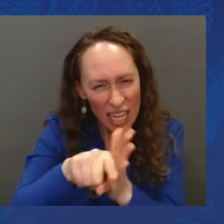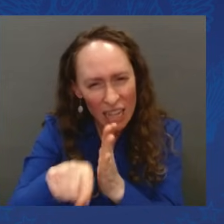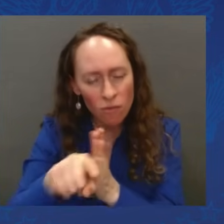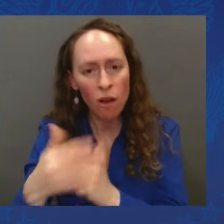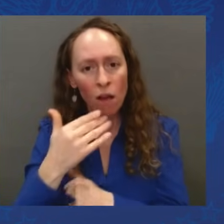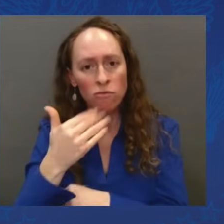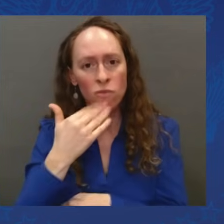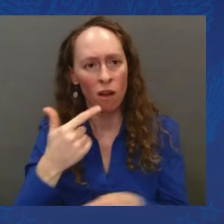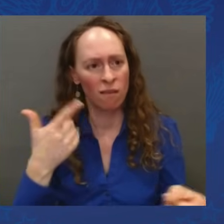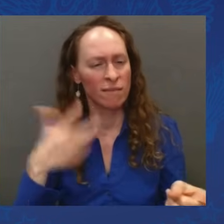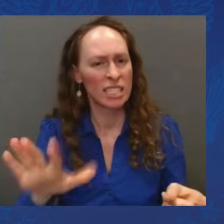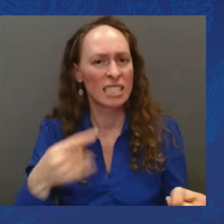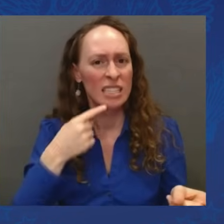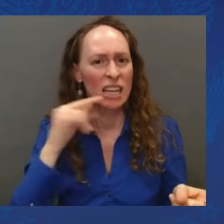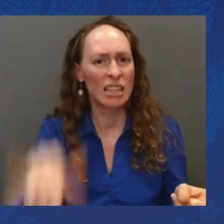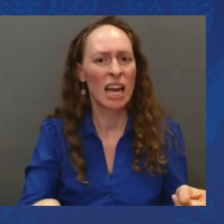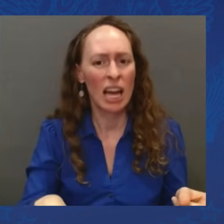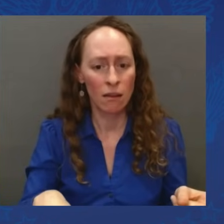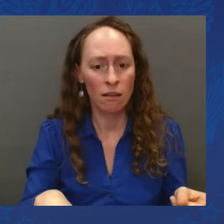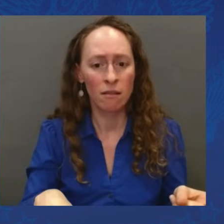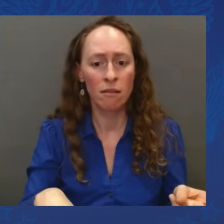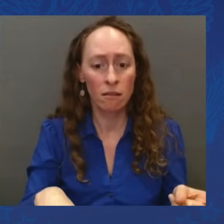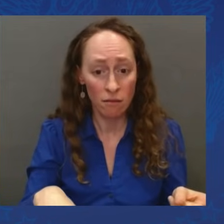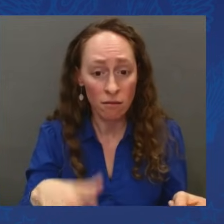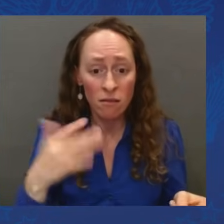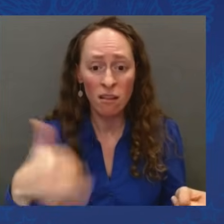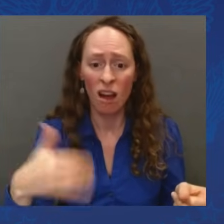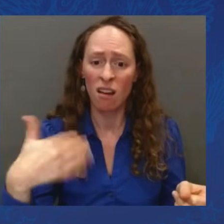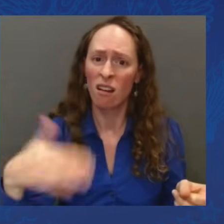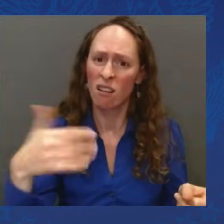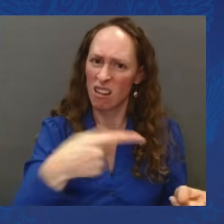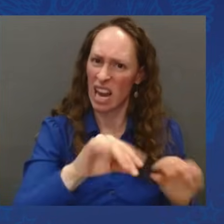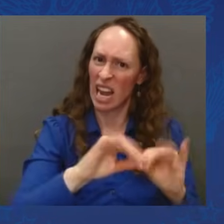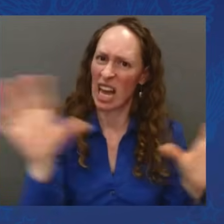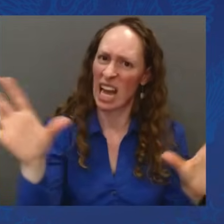They're not backing off. And so, I just asked the rhetorical question,